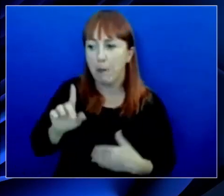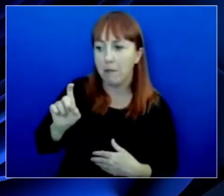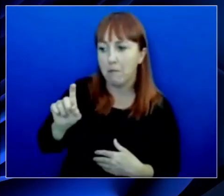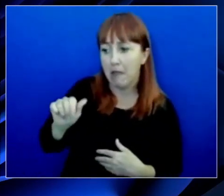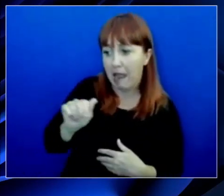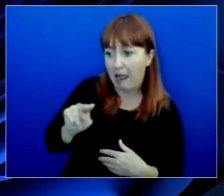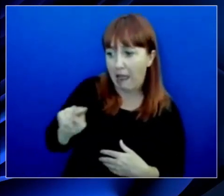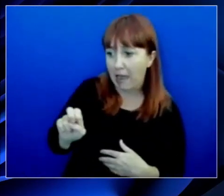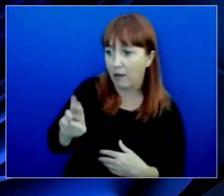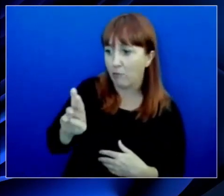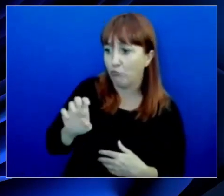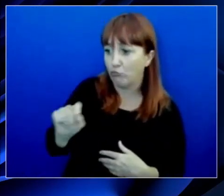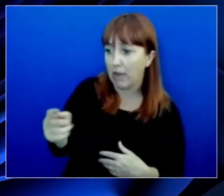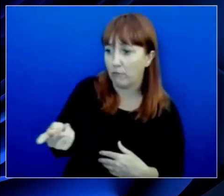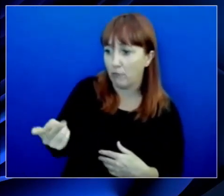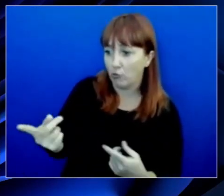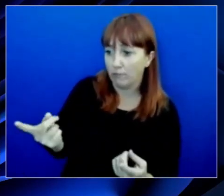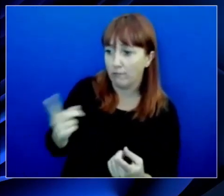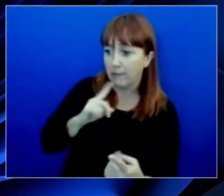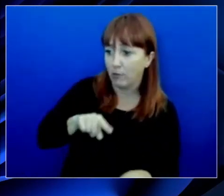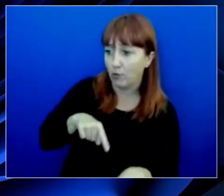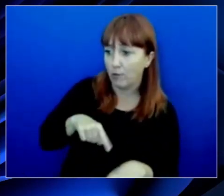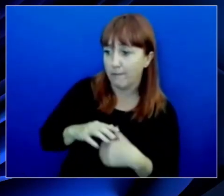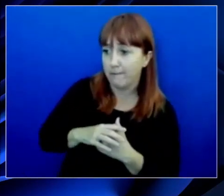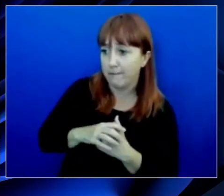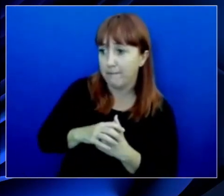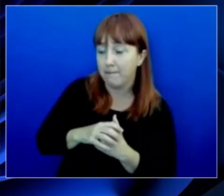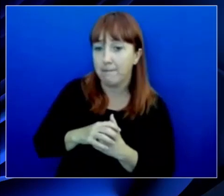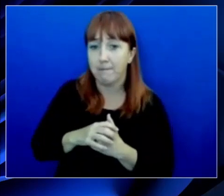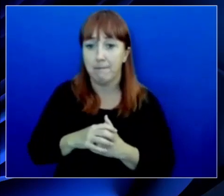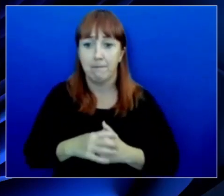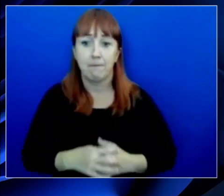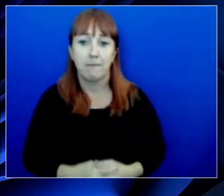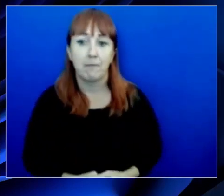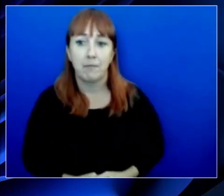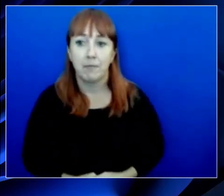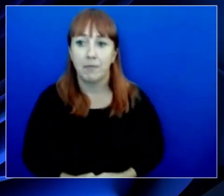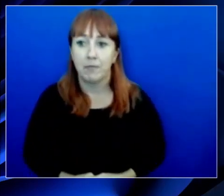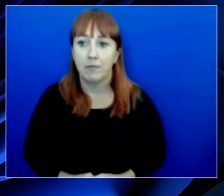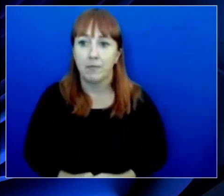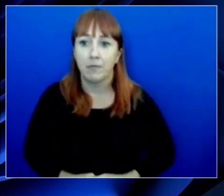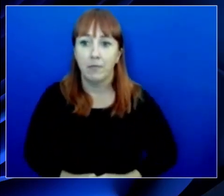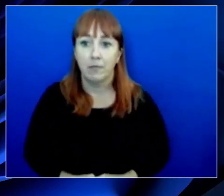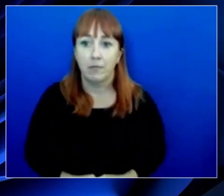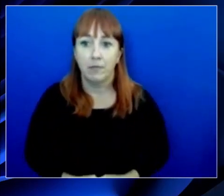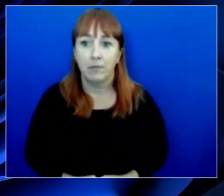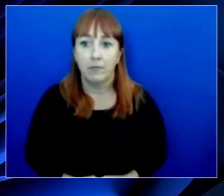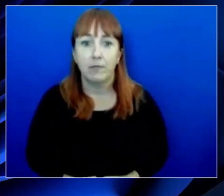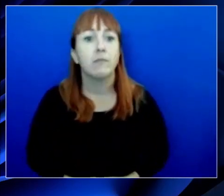that Ann or Brett could talk to. So. Brett you want you want?